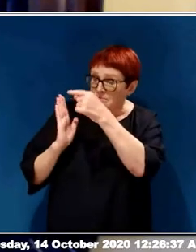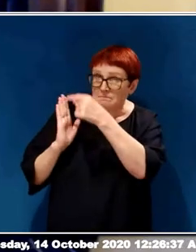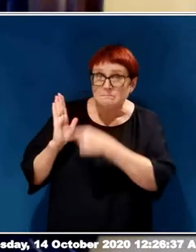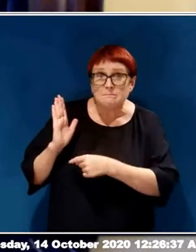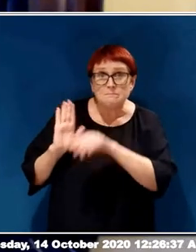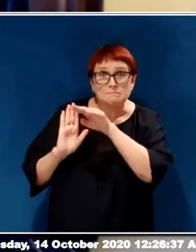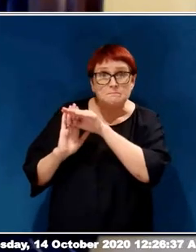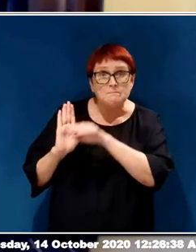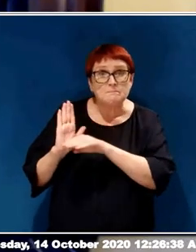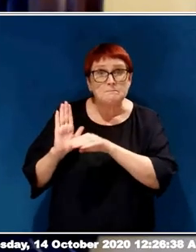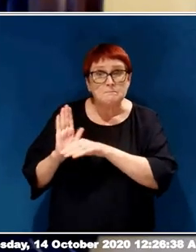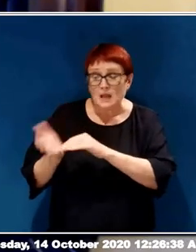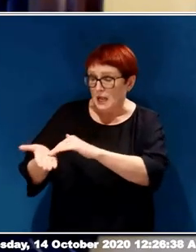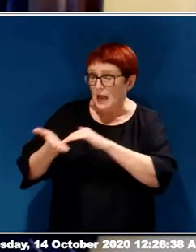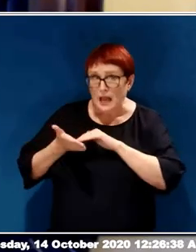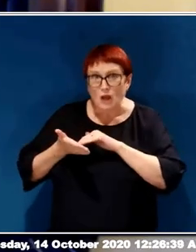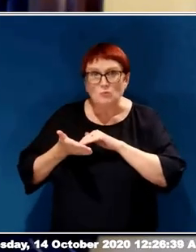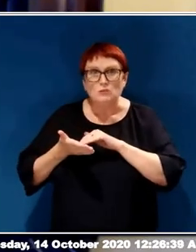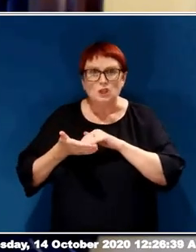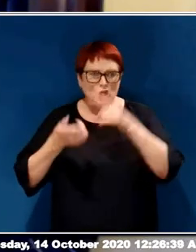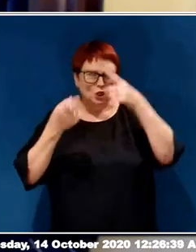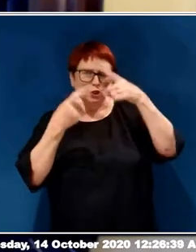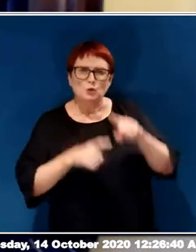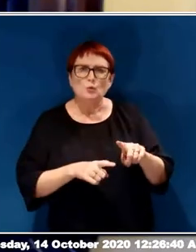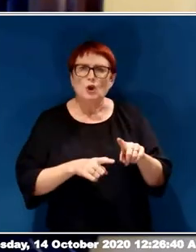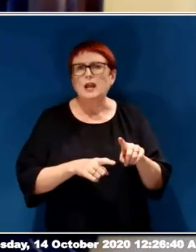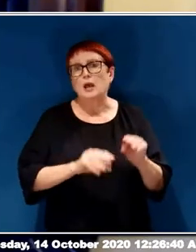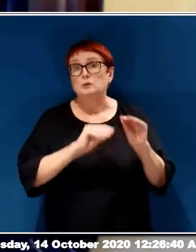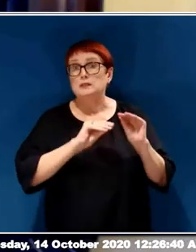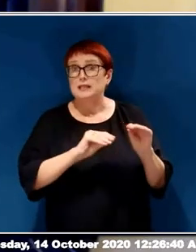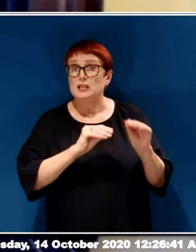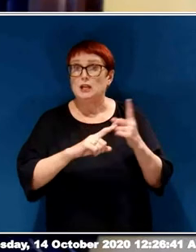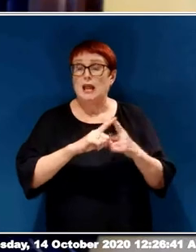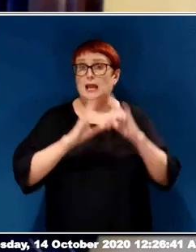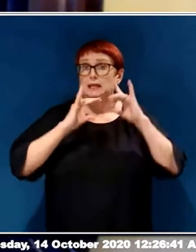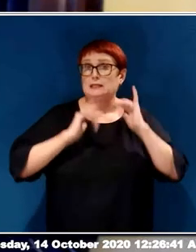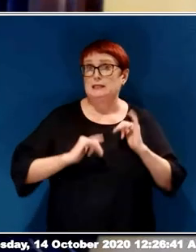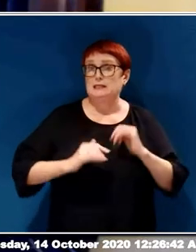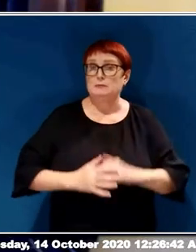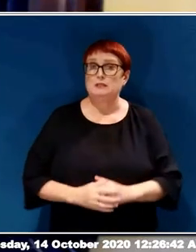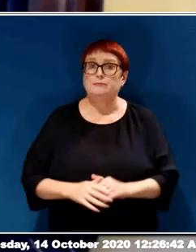I emphasise that universal design is not an intervention, but it is a set of